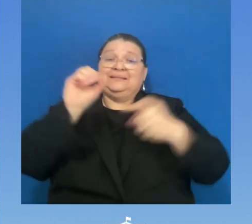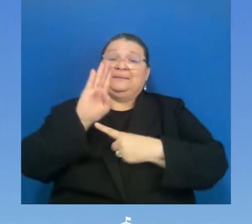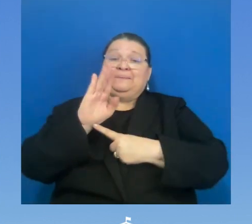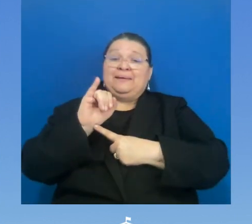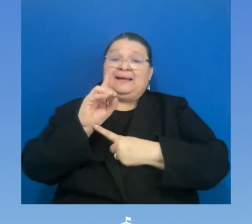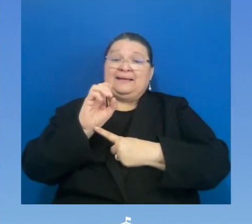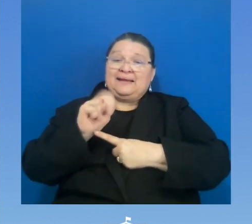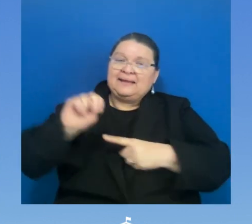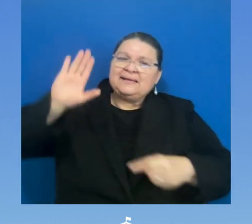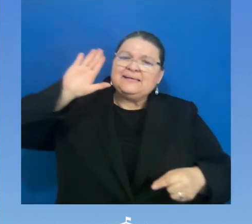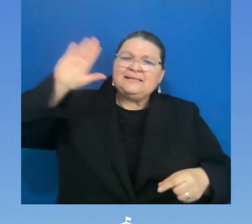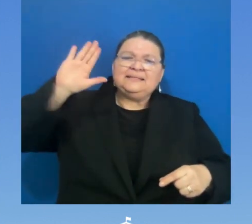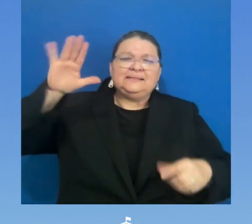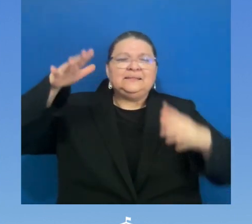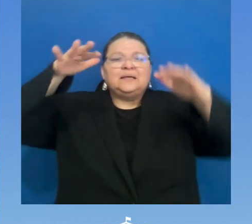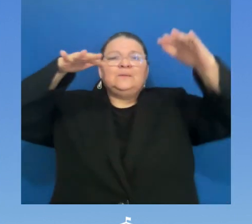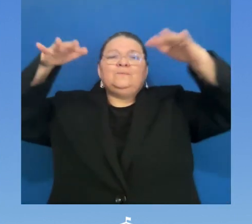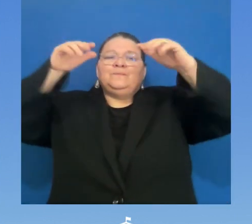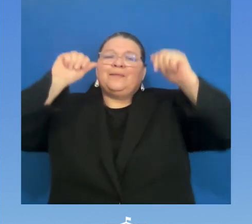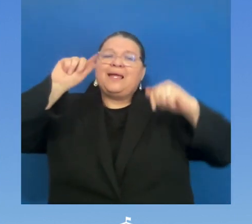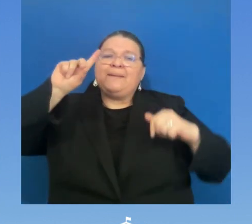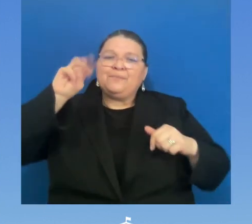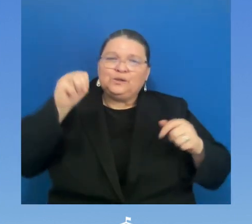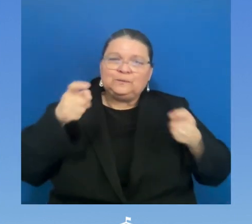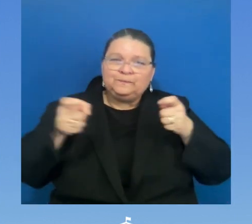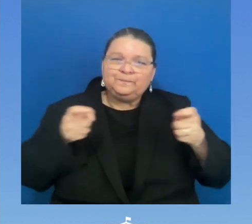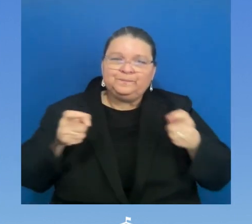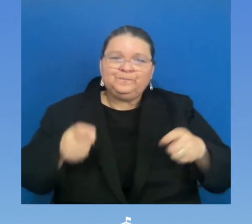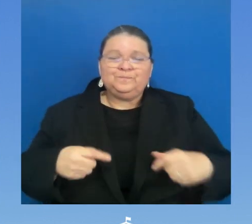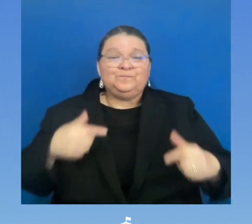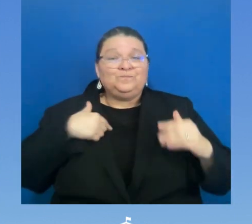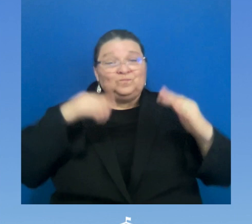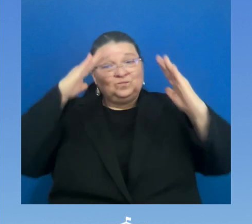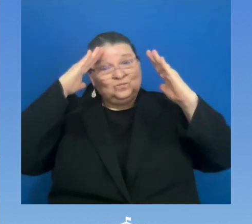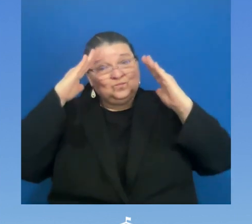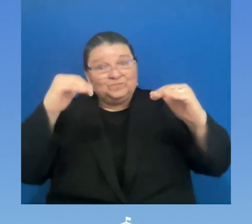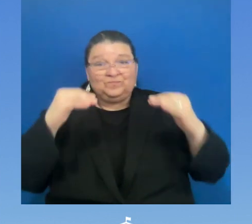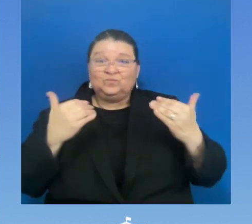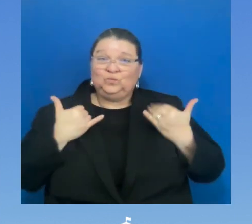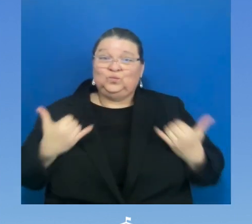I hope the light will shine on this issue. Today is so bright it cannot be ignored.